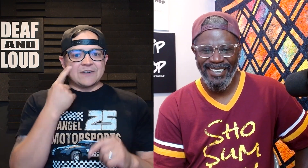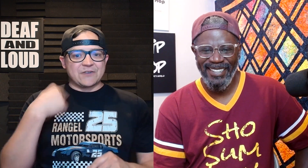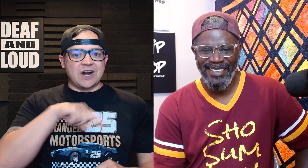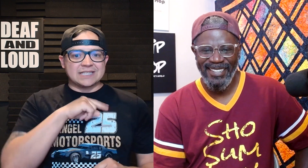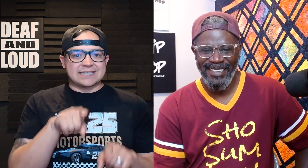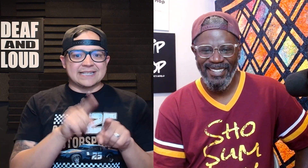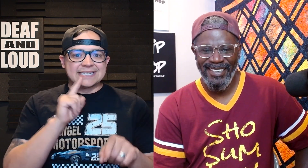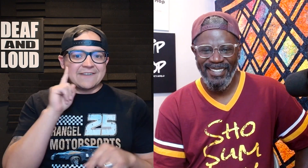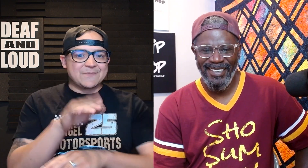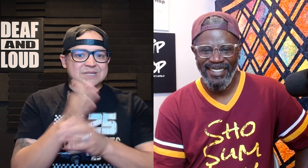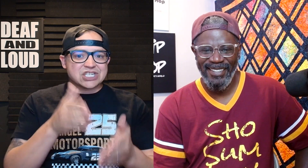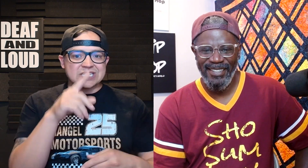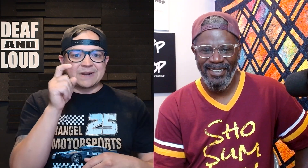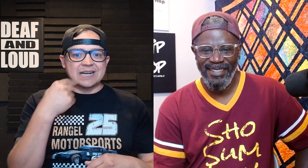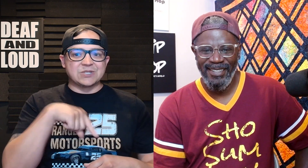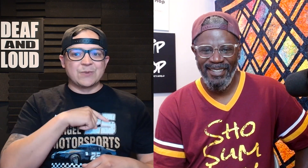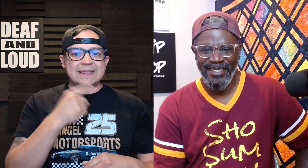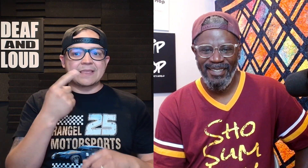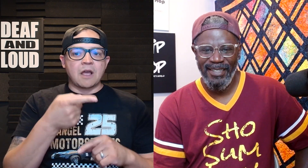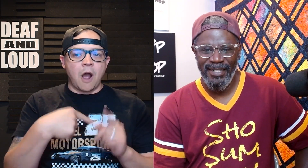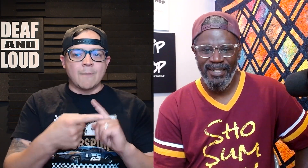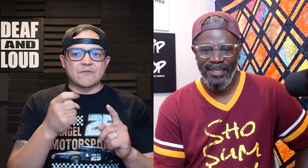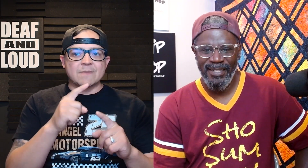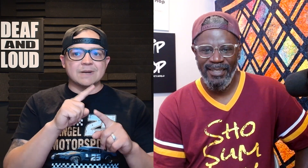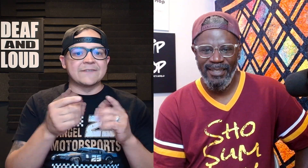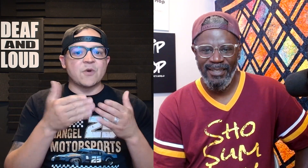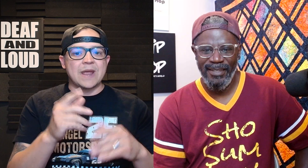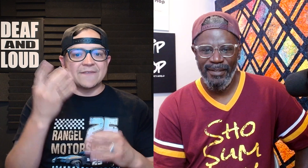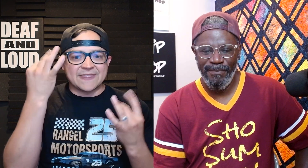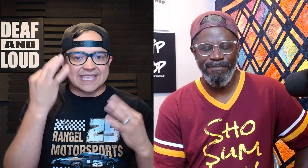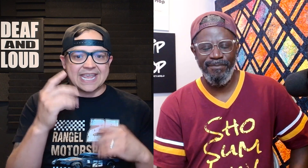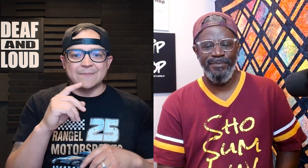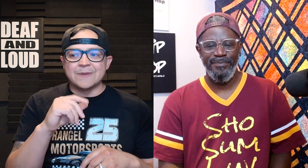for us as Deaf musicians, because we come from a different way of thinking.